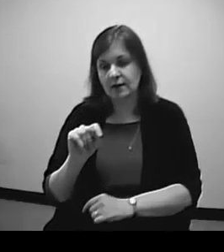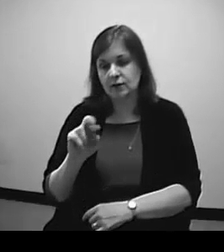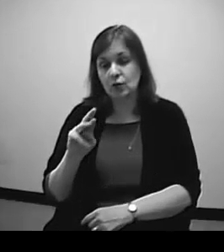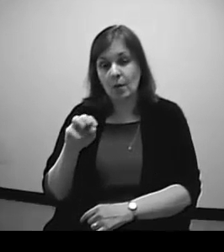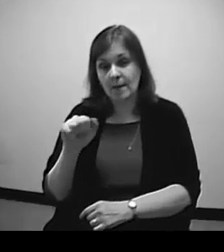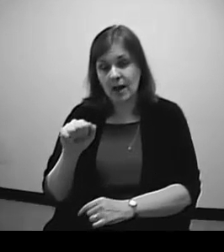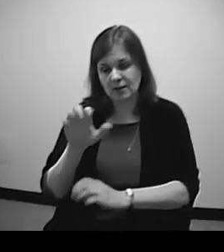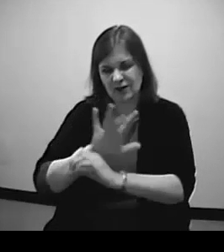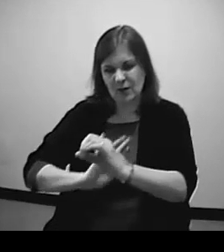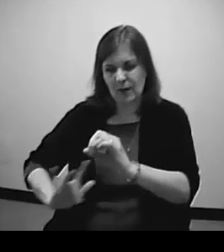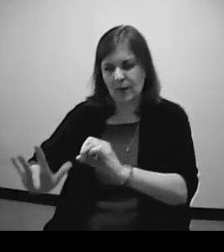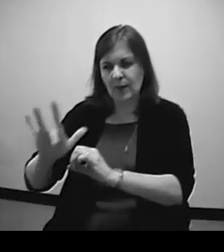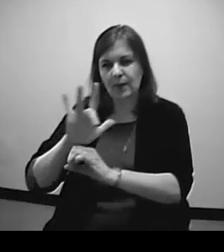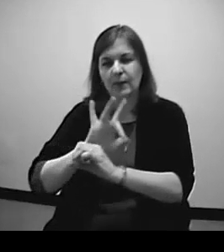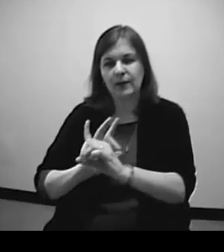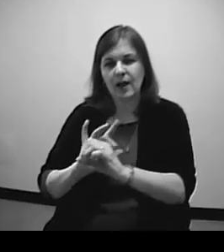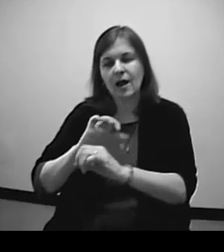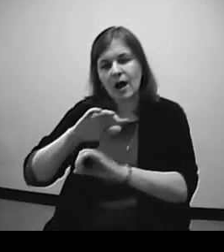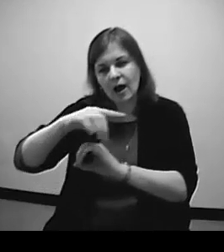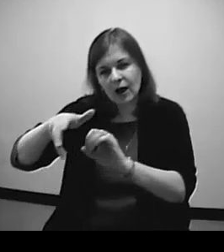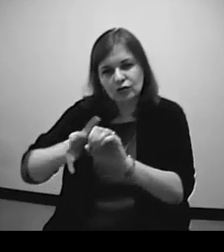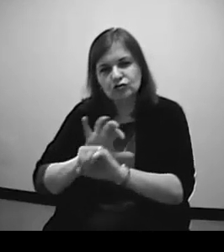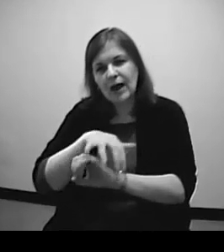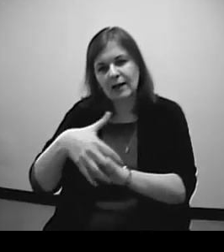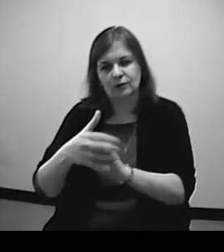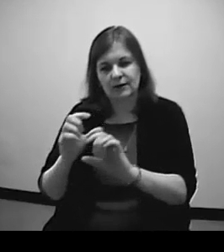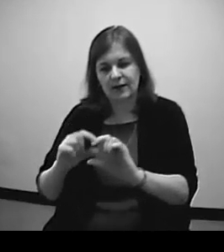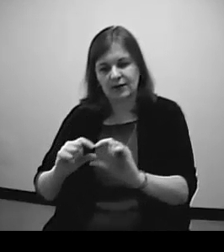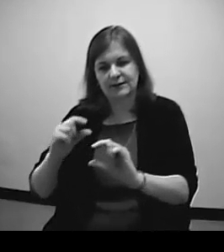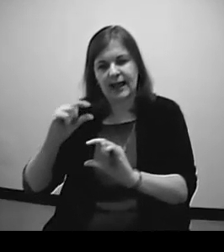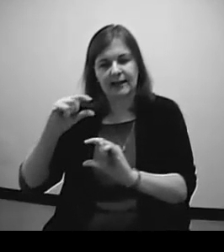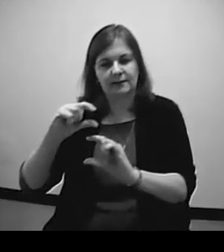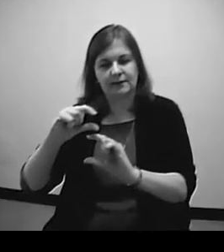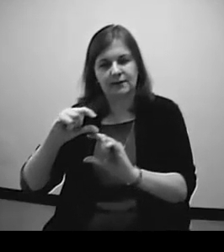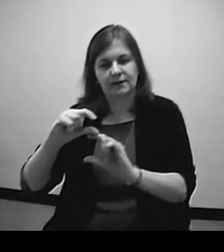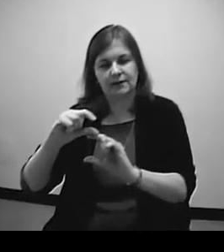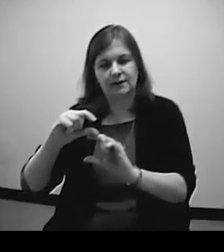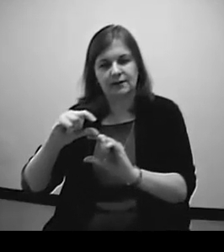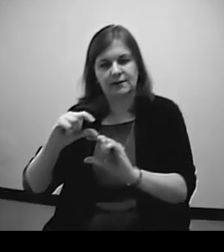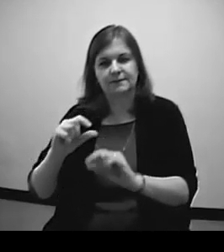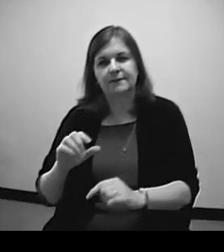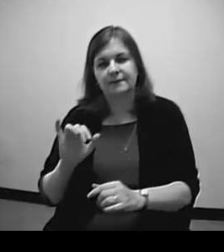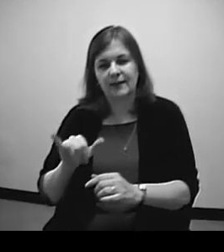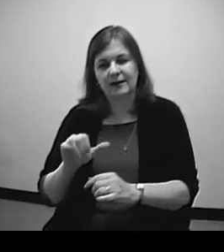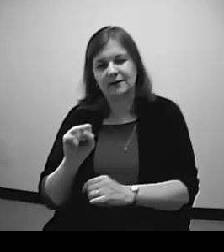the stroma and those stacks associated with this space